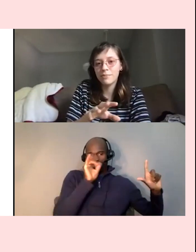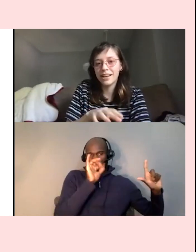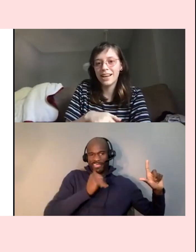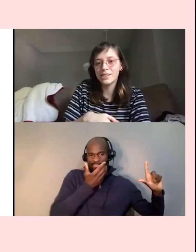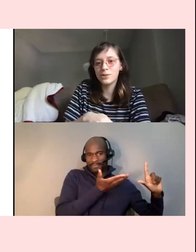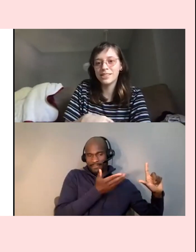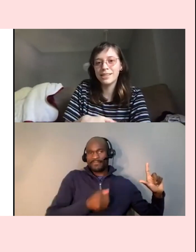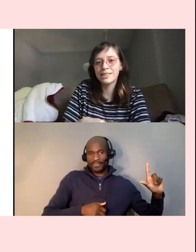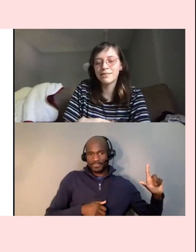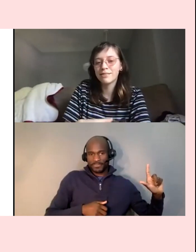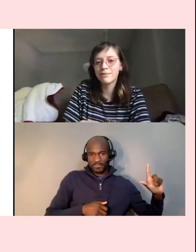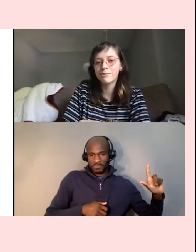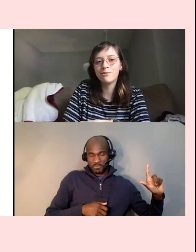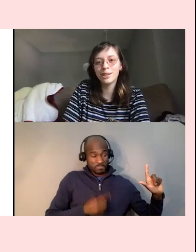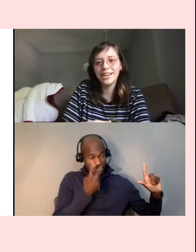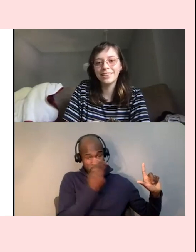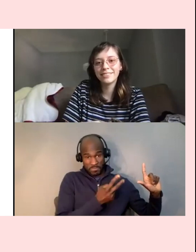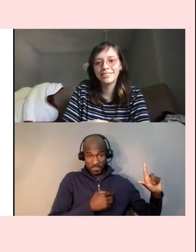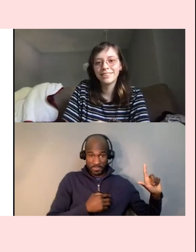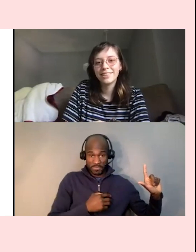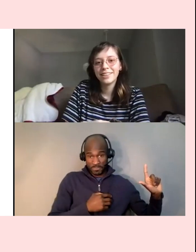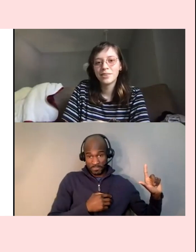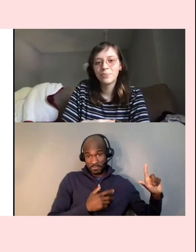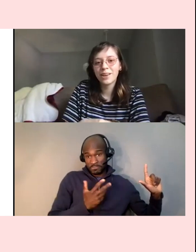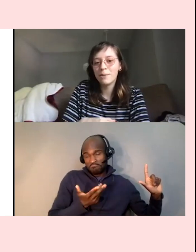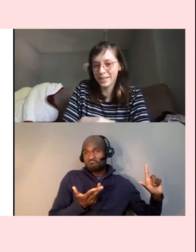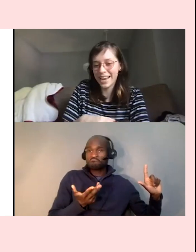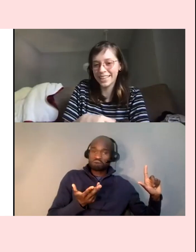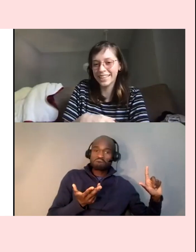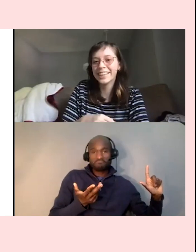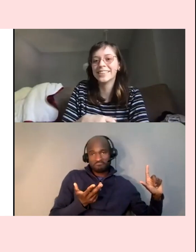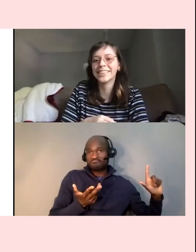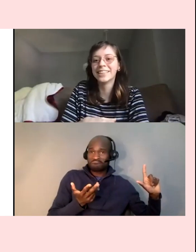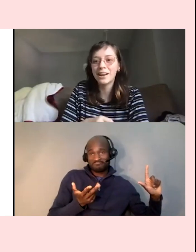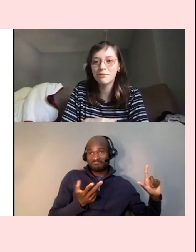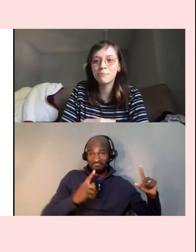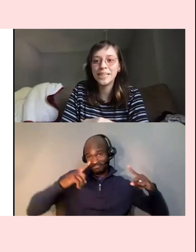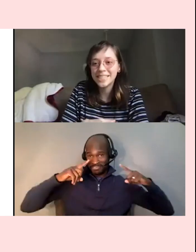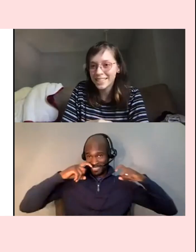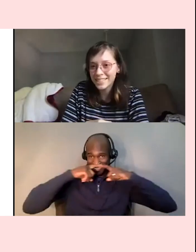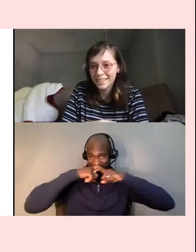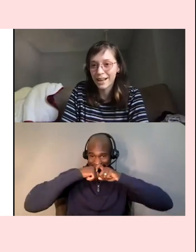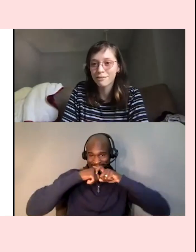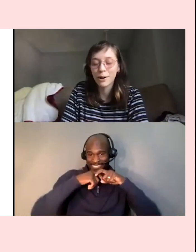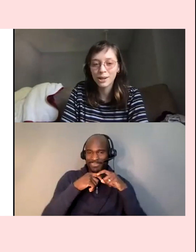um and as you can see it's very complicated there are a lot of pieces and a lot of parts